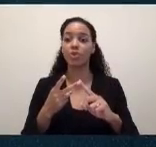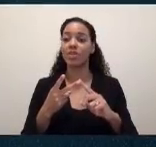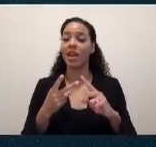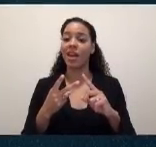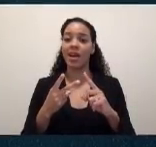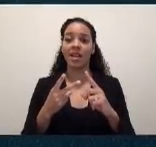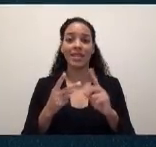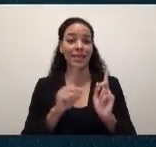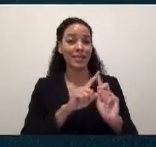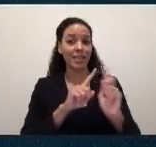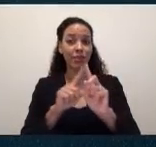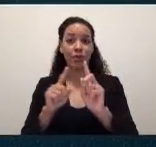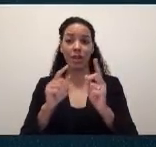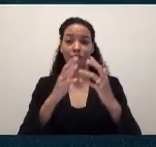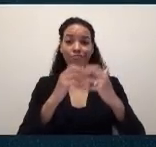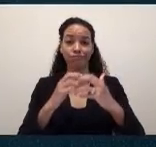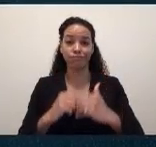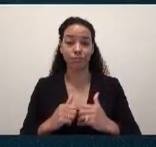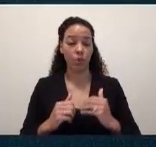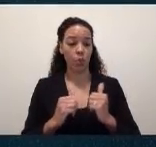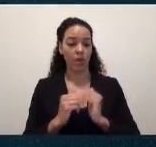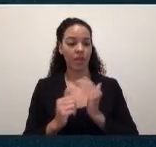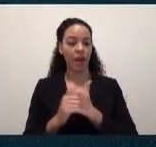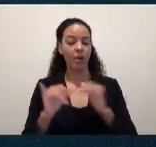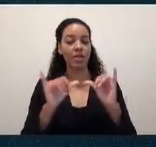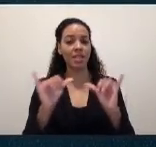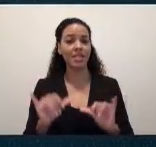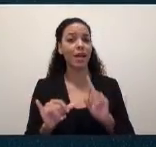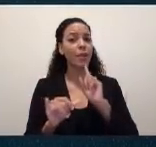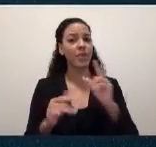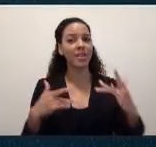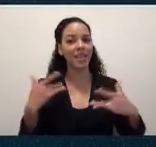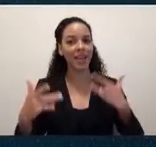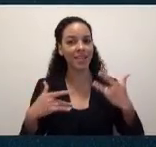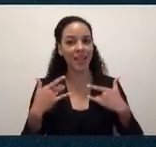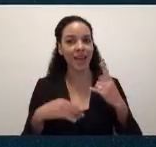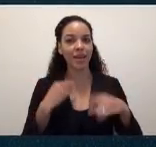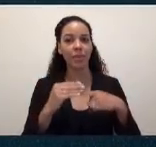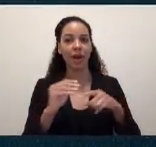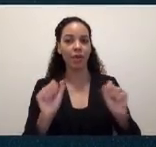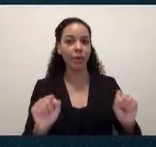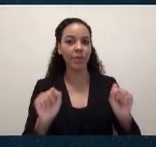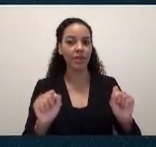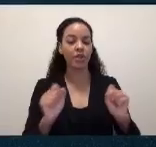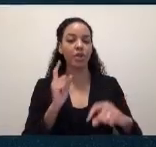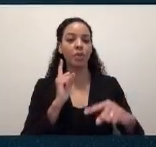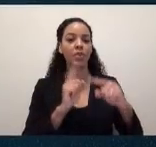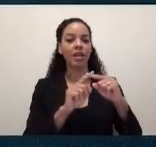And I'm very excited about the potential that we have, the possibility with the collective hard work